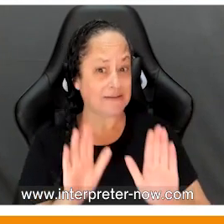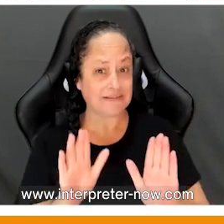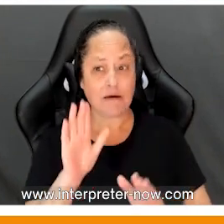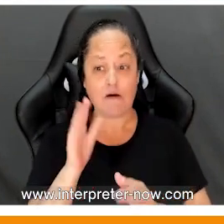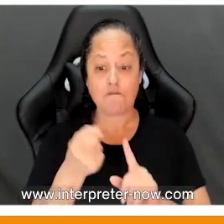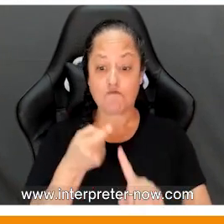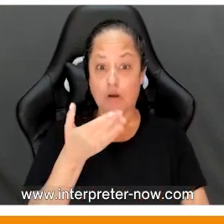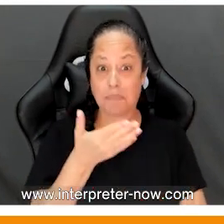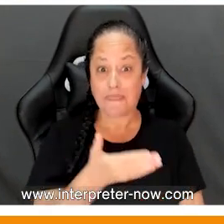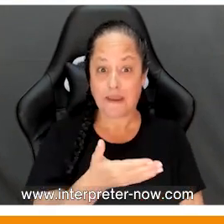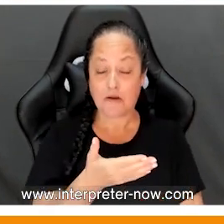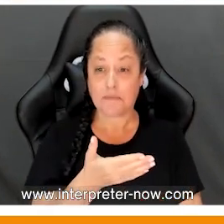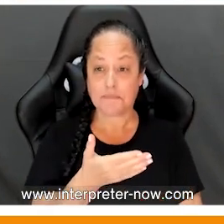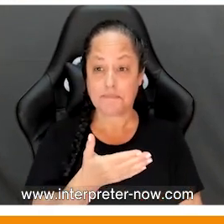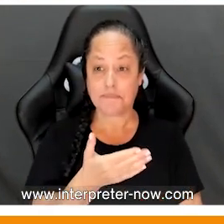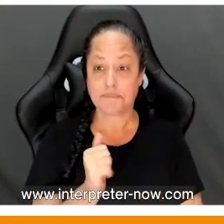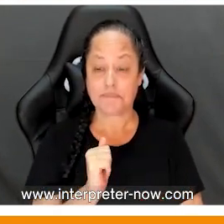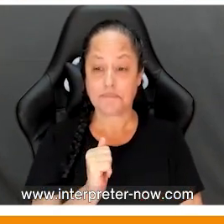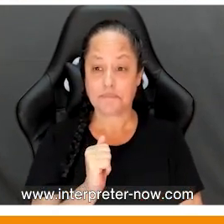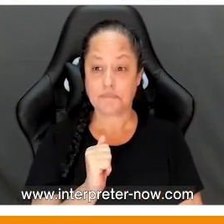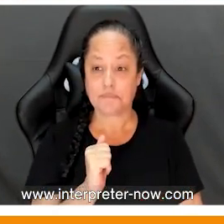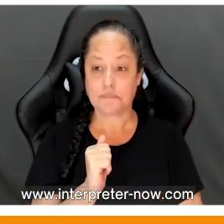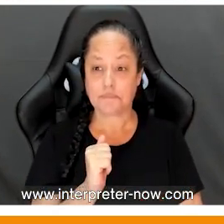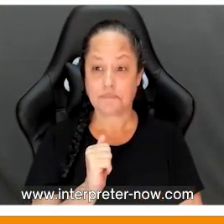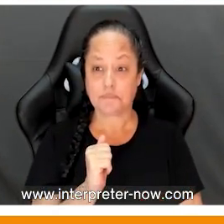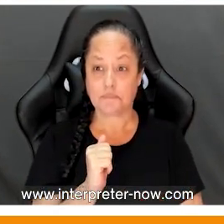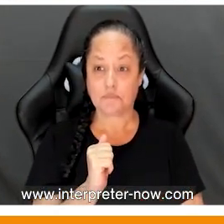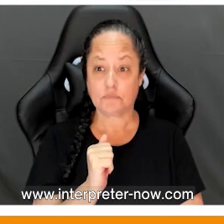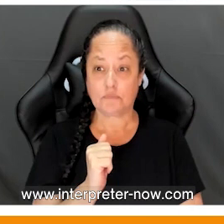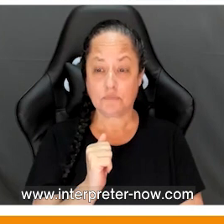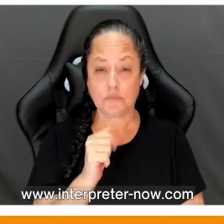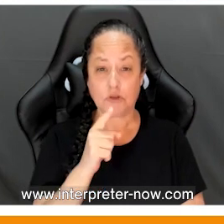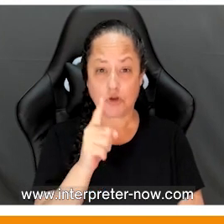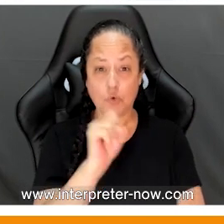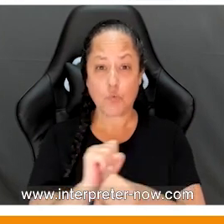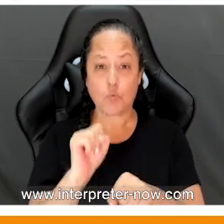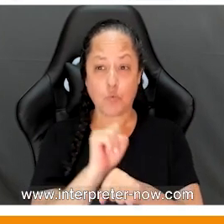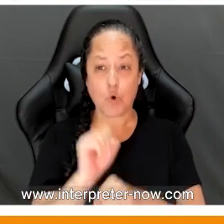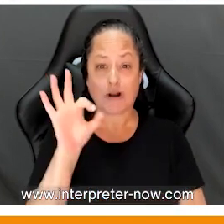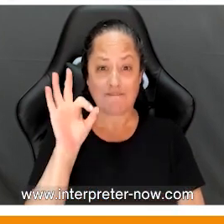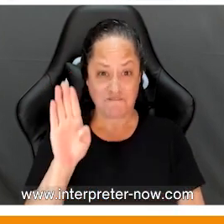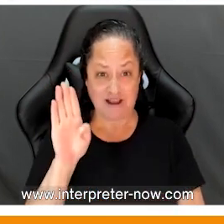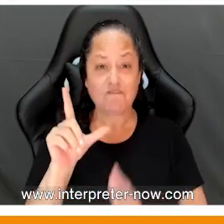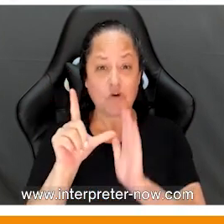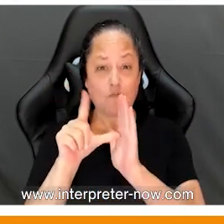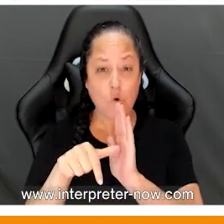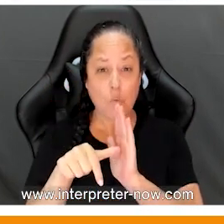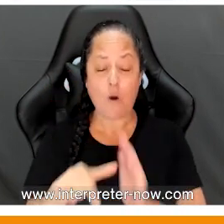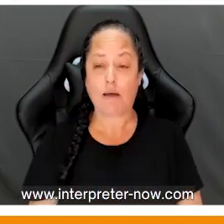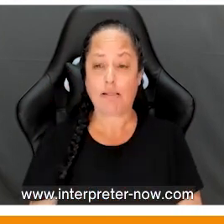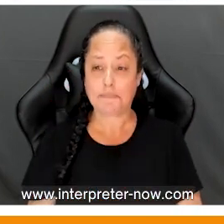So from there, you worked at Facebook for a while.